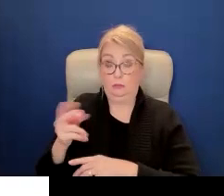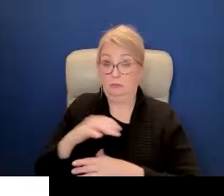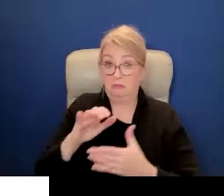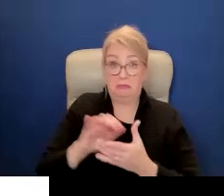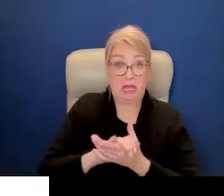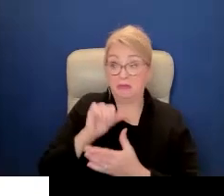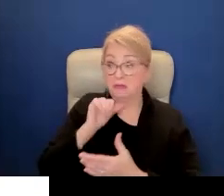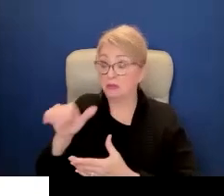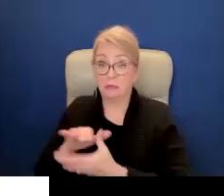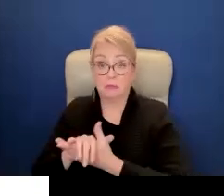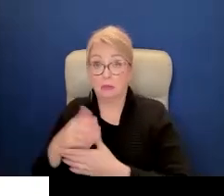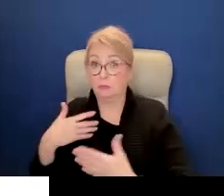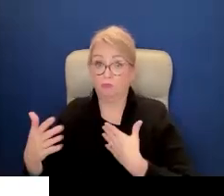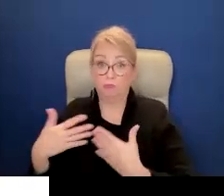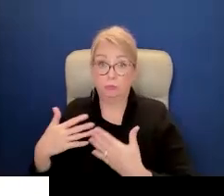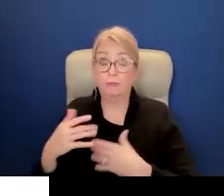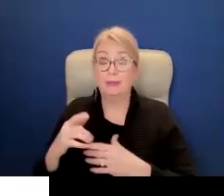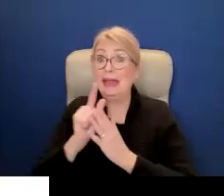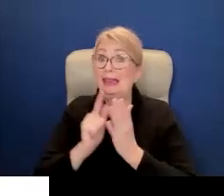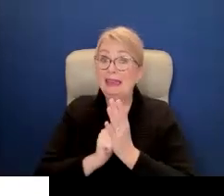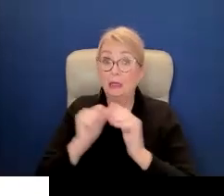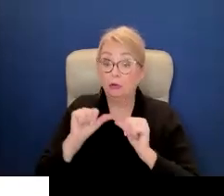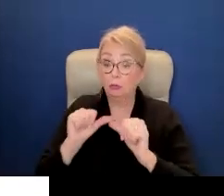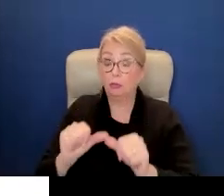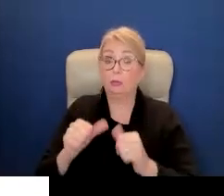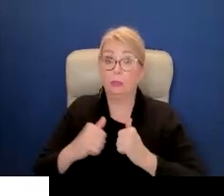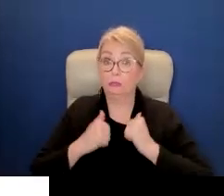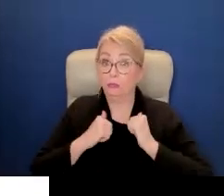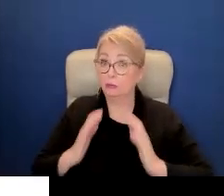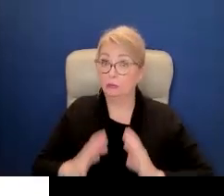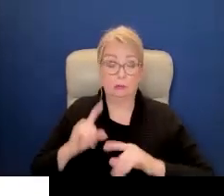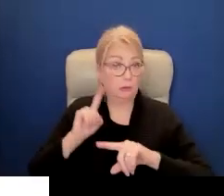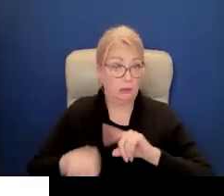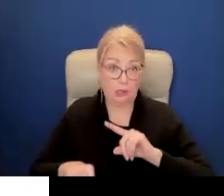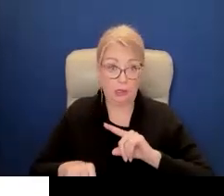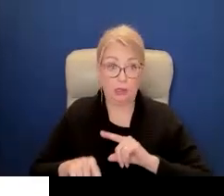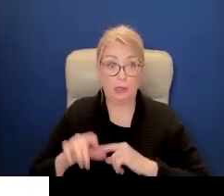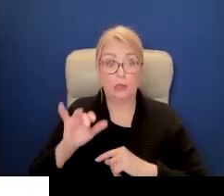Legal permanent residents cannot. That's why it's very important for us to speak to each